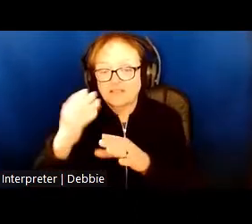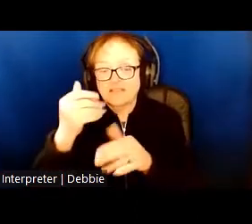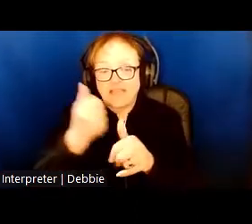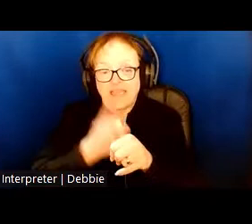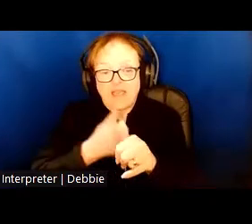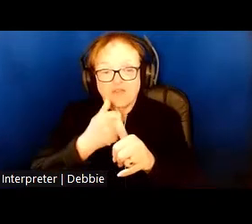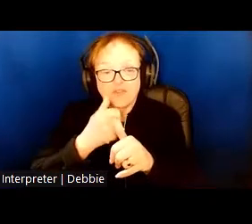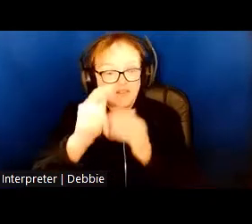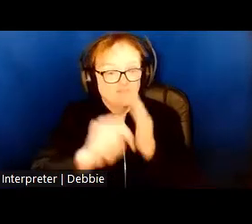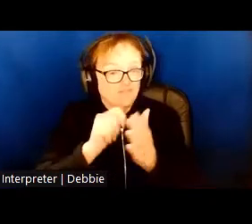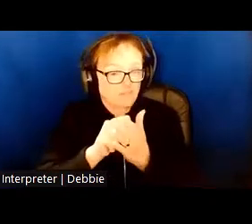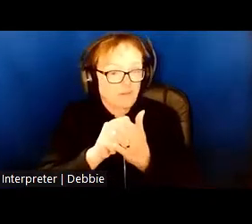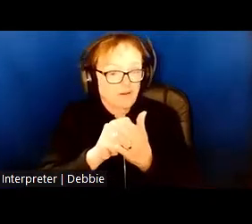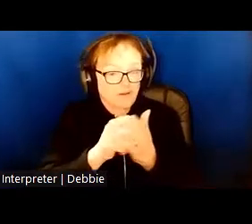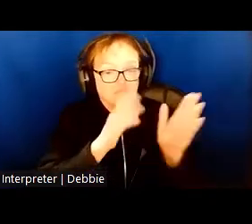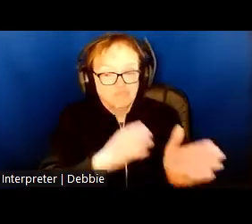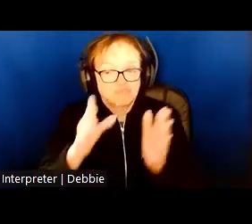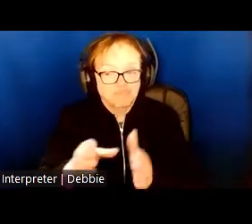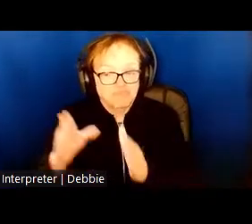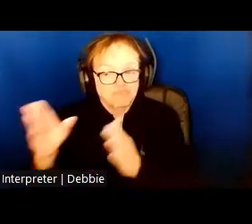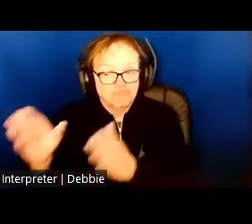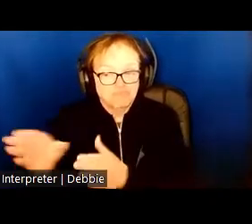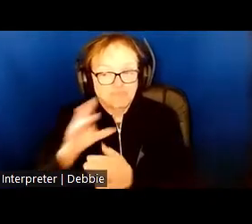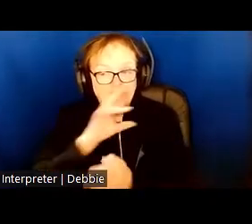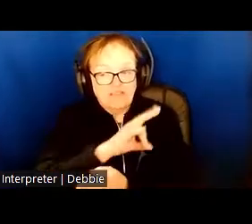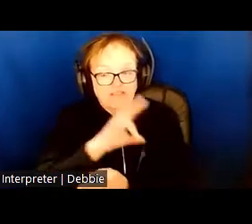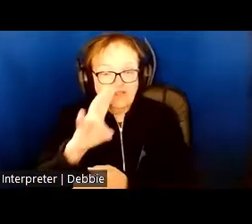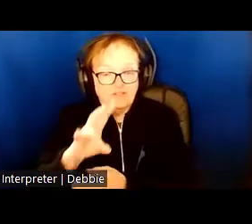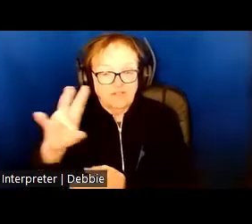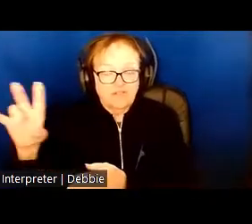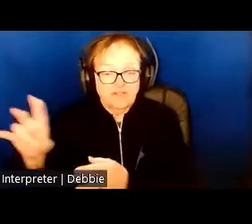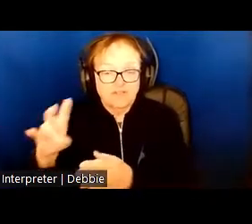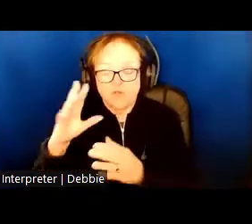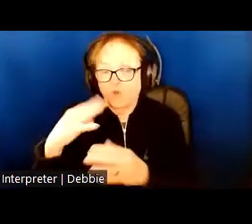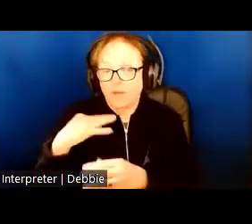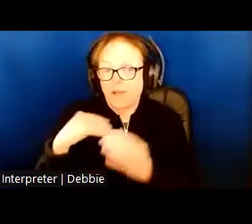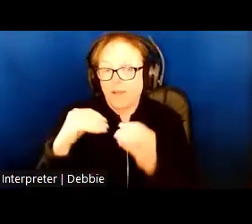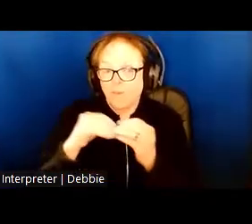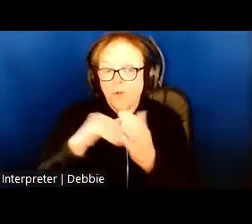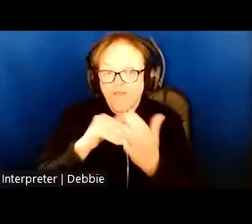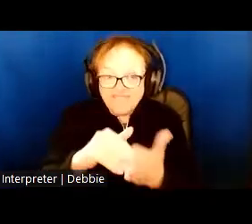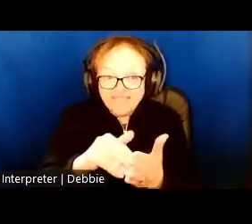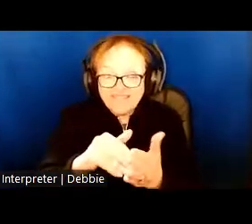can now apply more frequently. There are other ways in which the Council supports artists